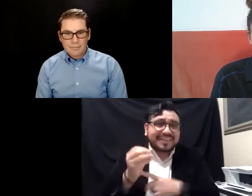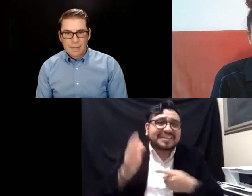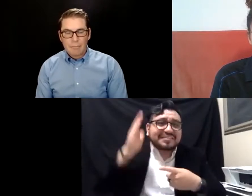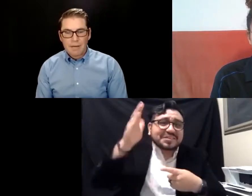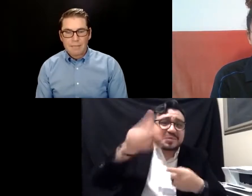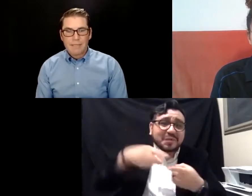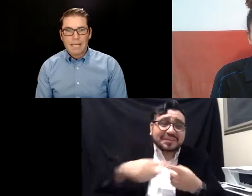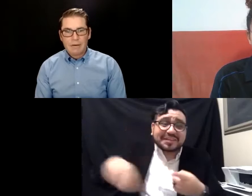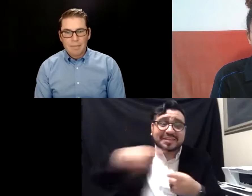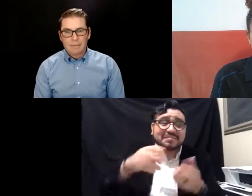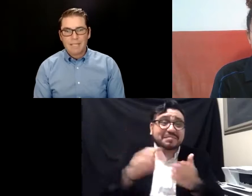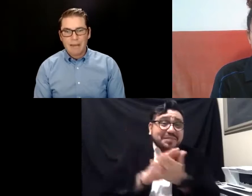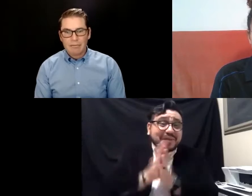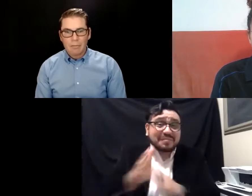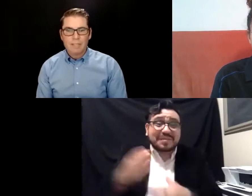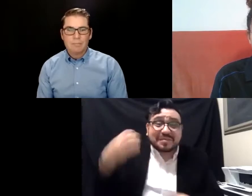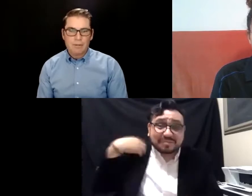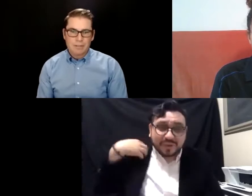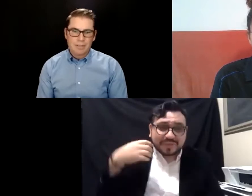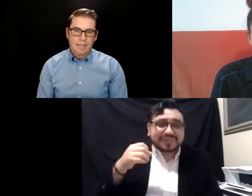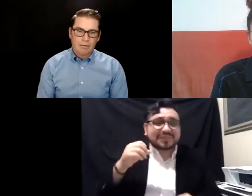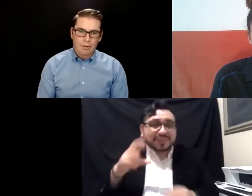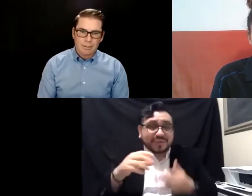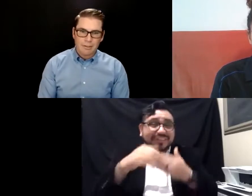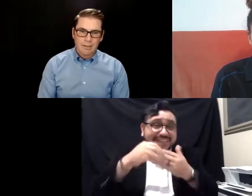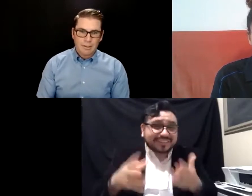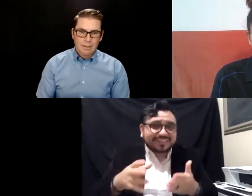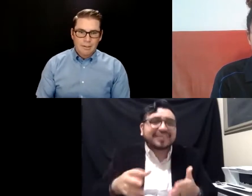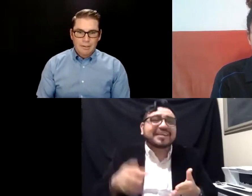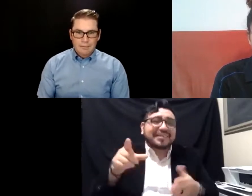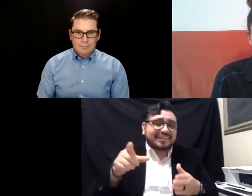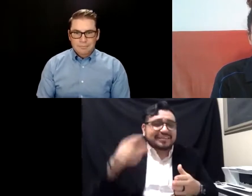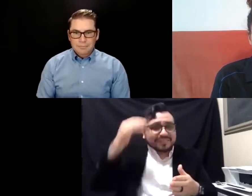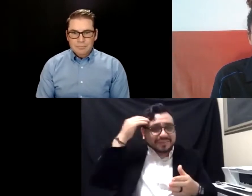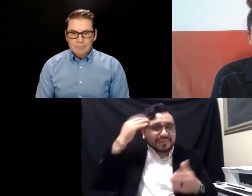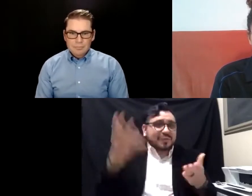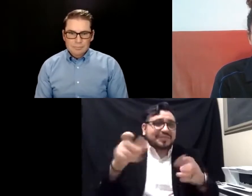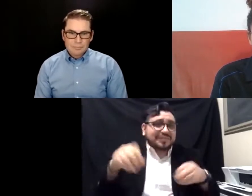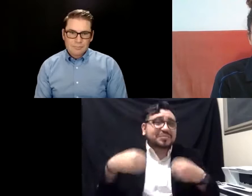I wanted hearing people to have more exposure to deaf culture.